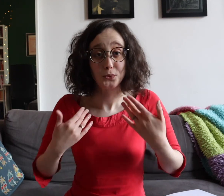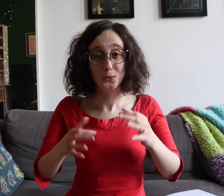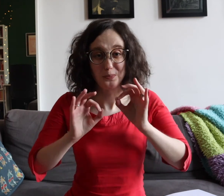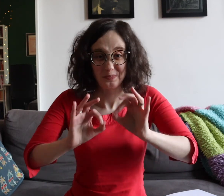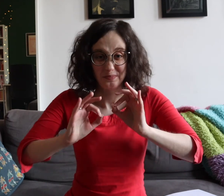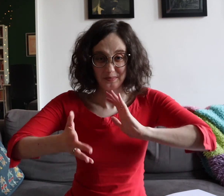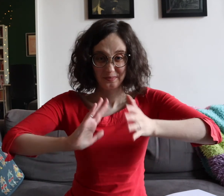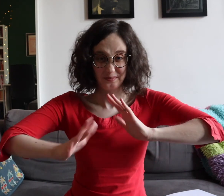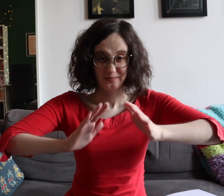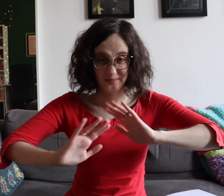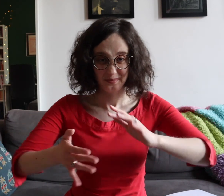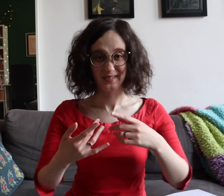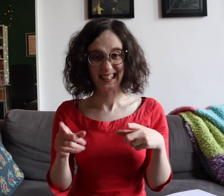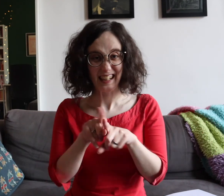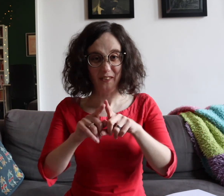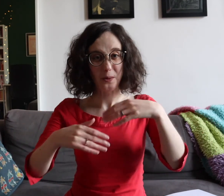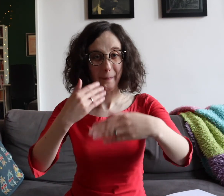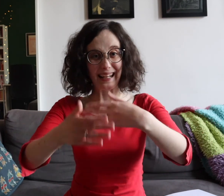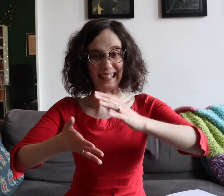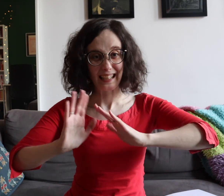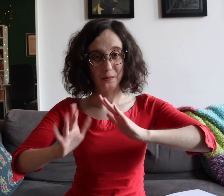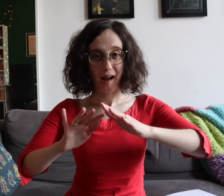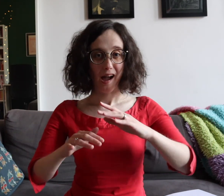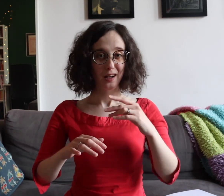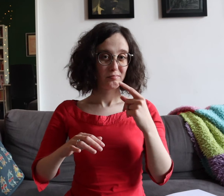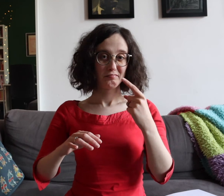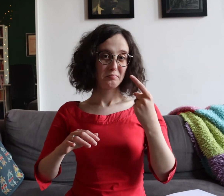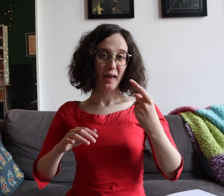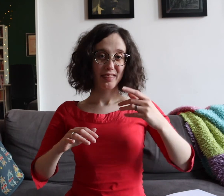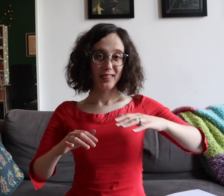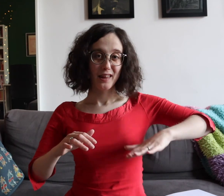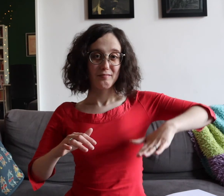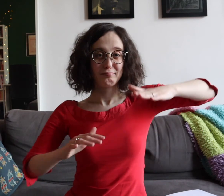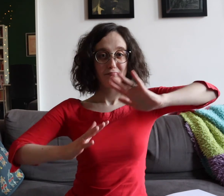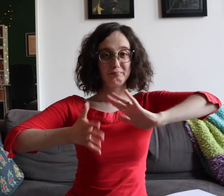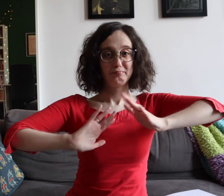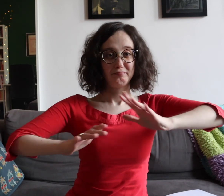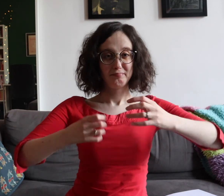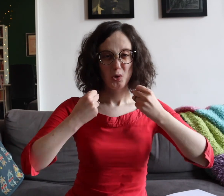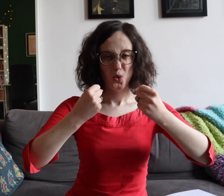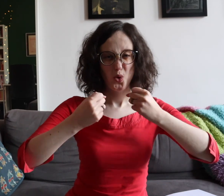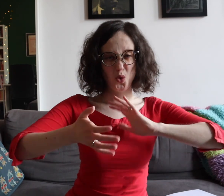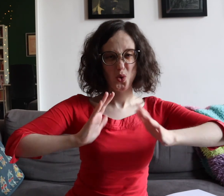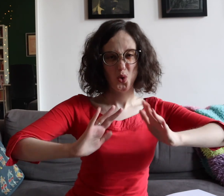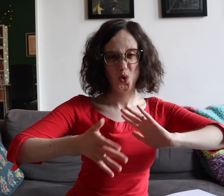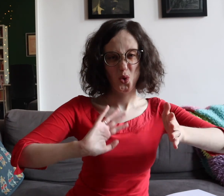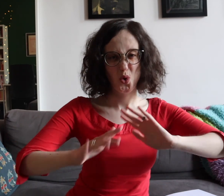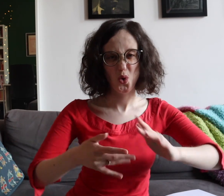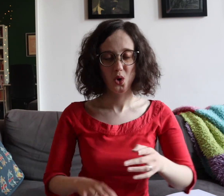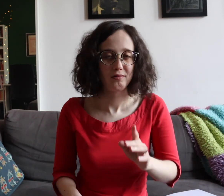Is my signing now perfect? Is my signing now on par with a proficient signer?